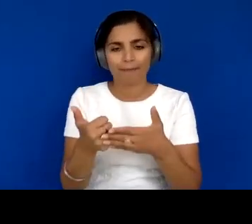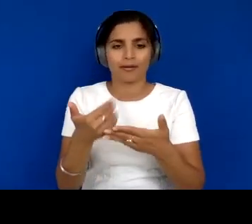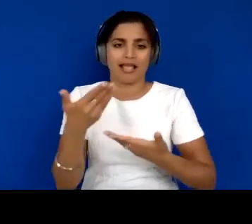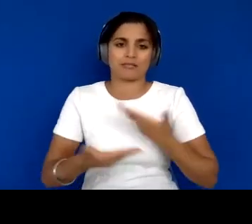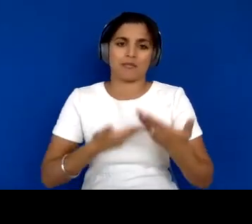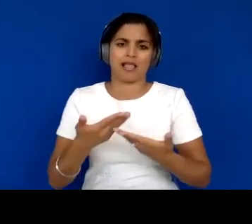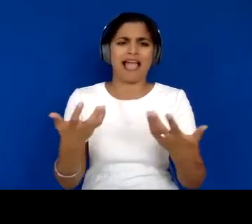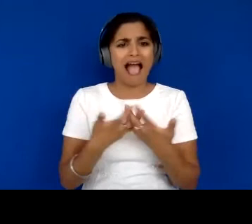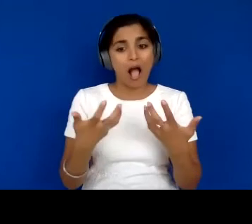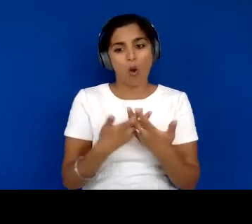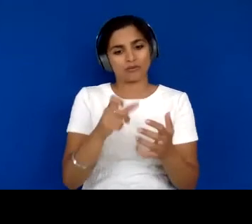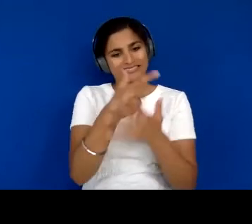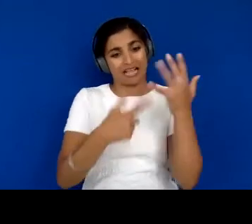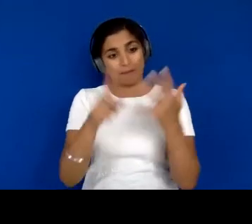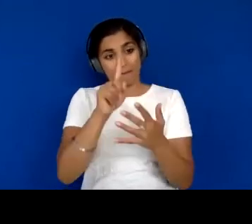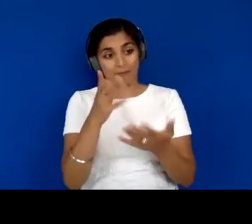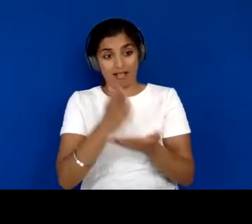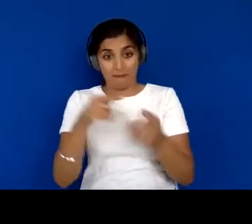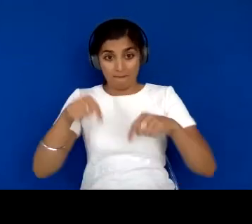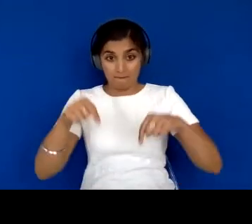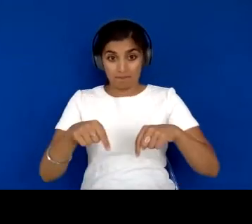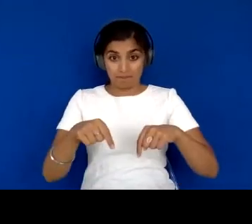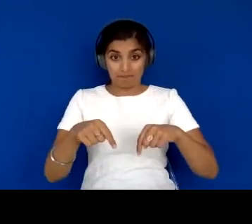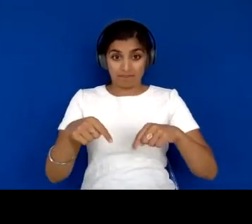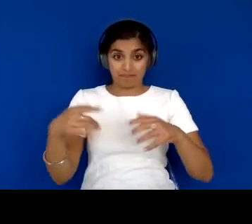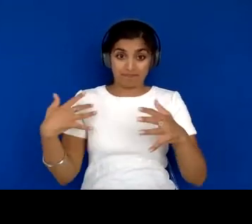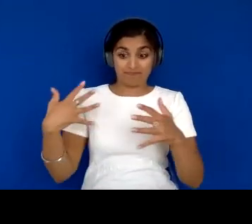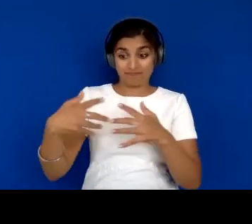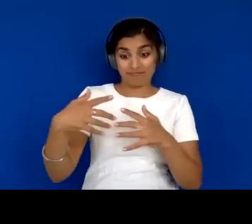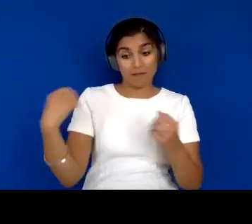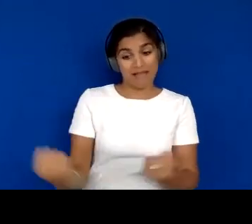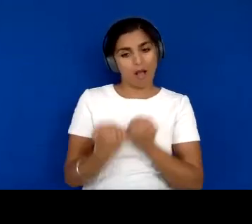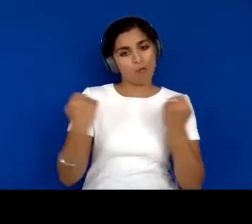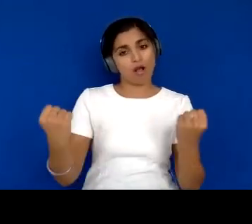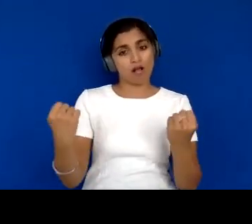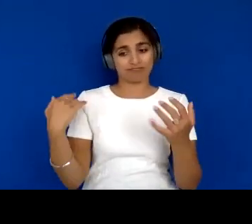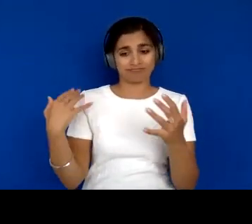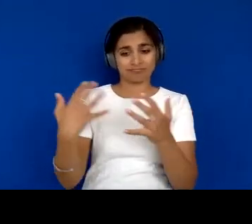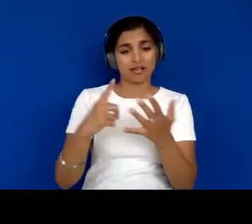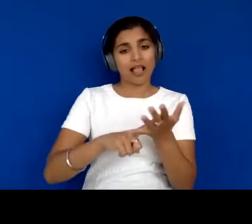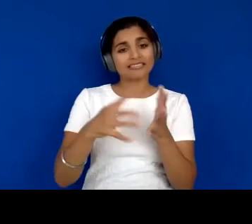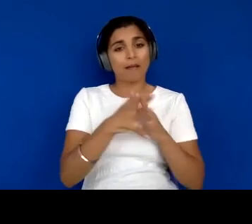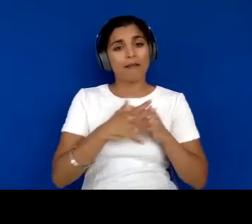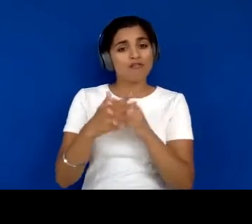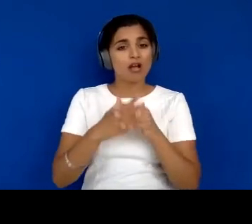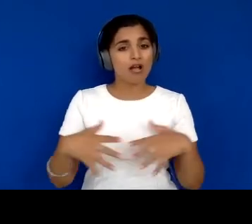situated in heterogeneous locations of power in Latin America and now that I